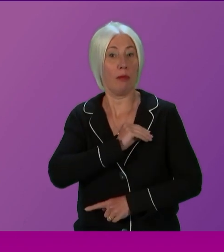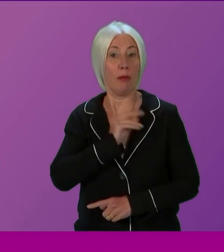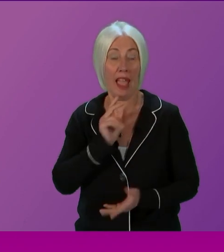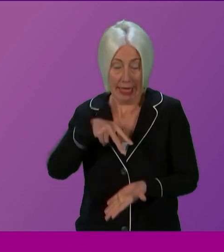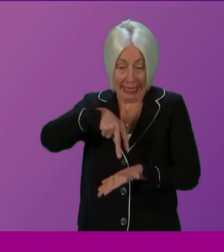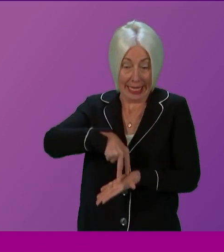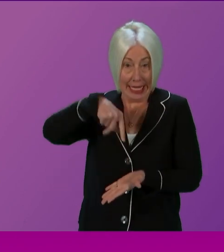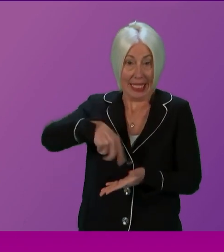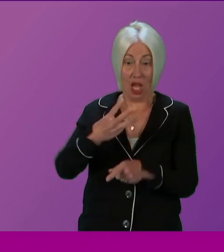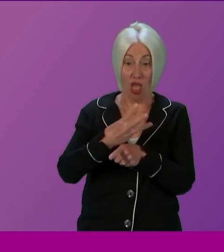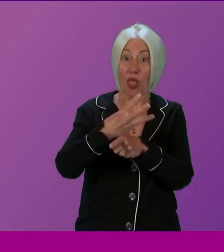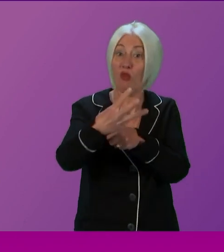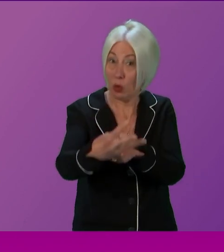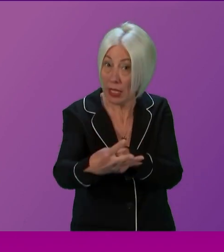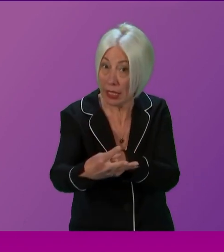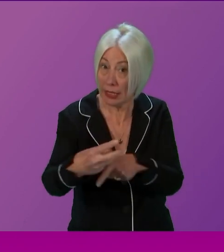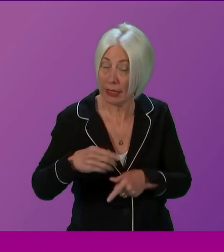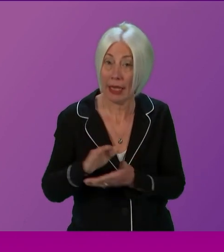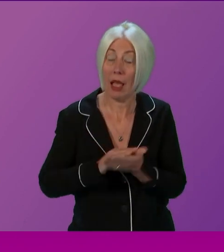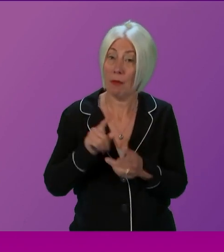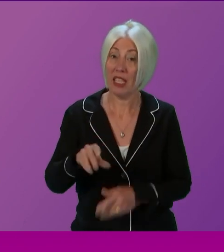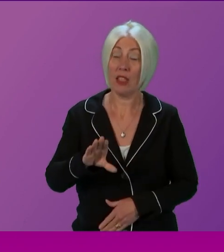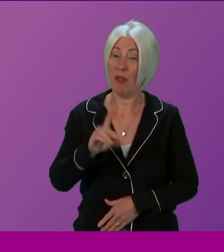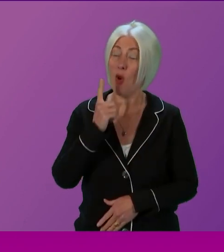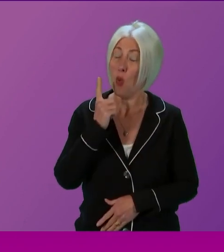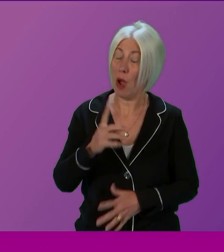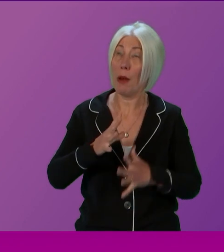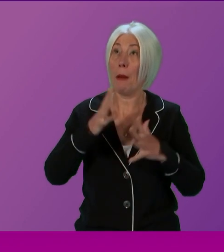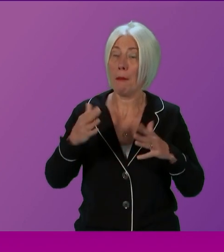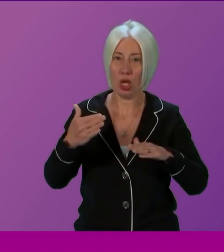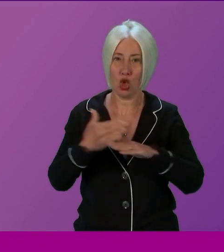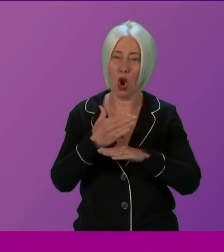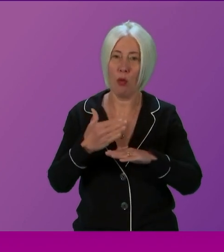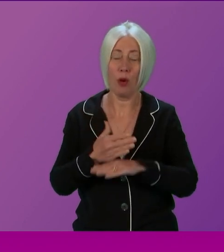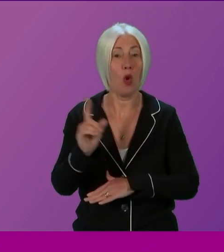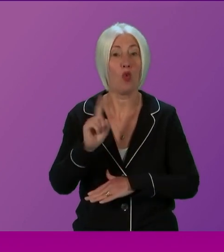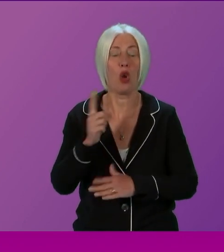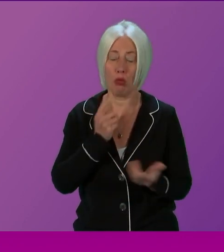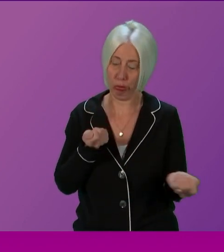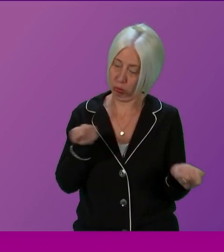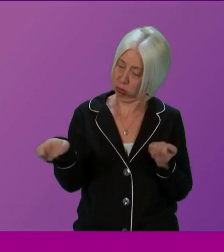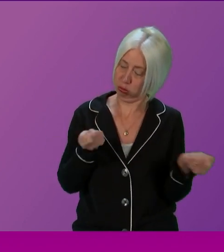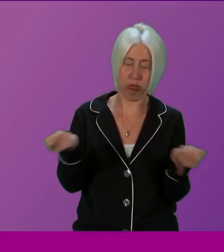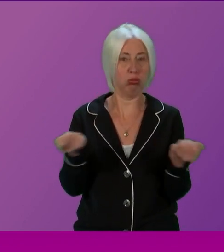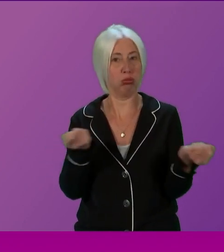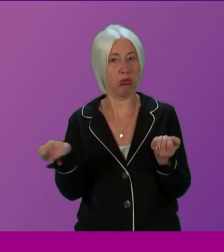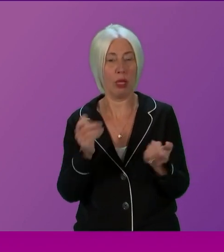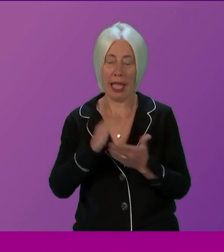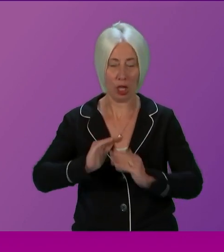three weeks today has one overriding task. It is to govern, and it is to serve in a